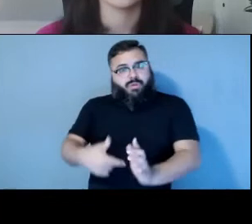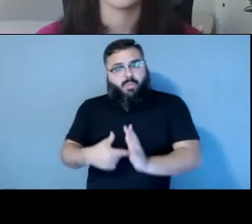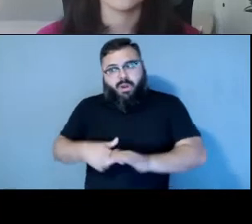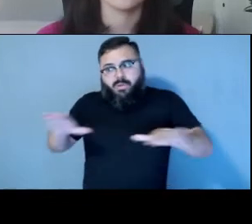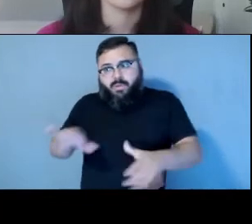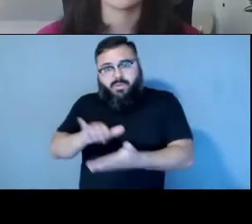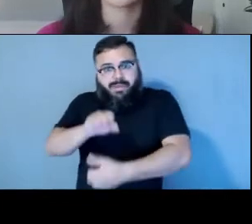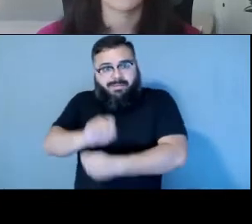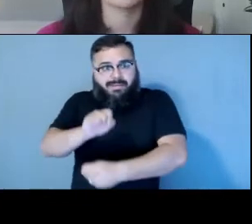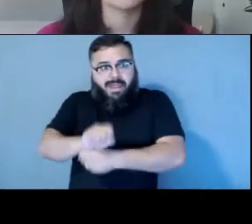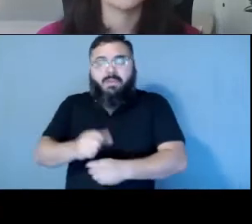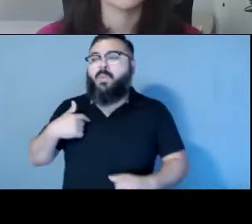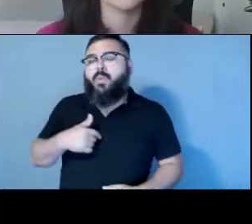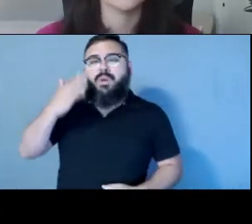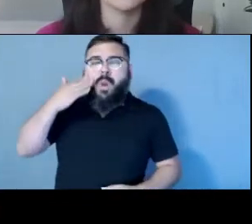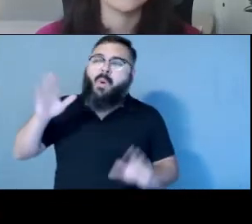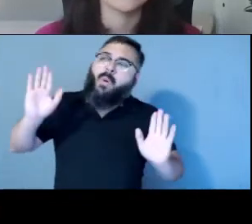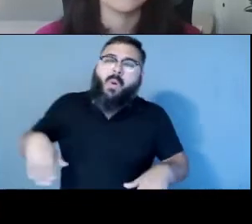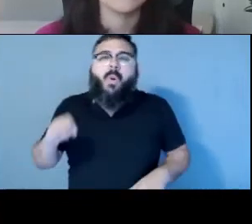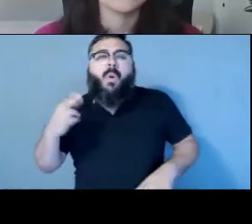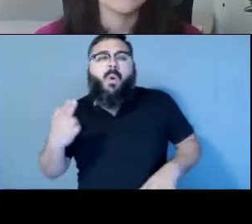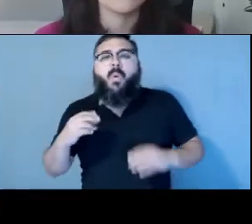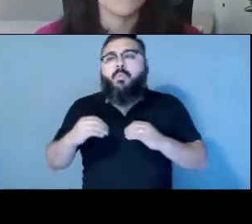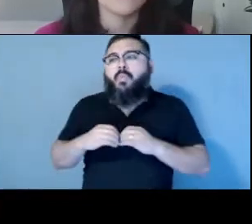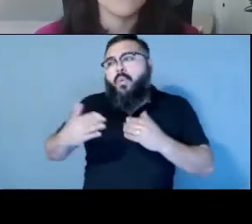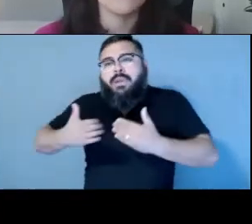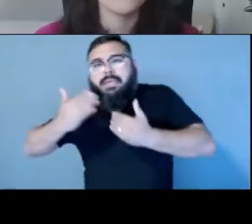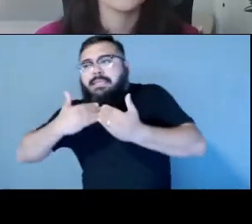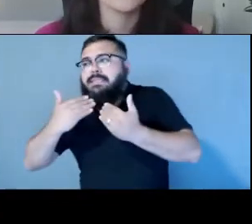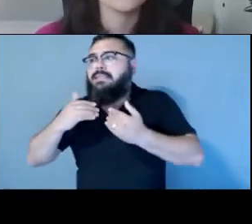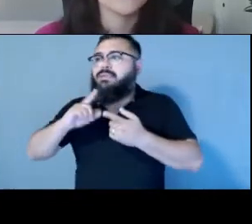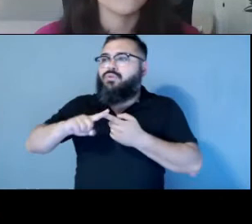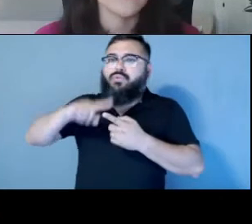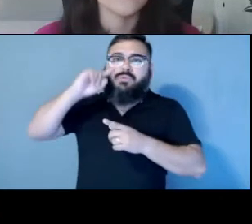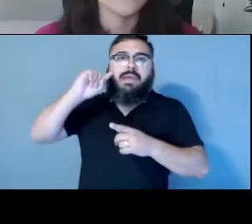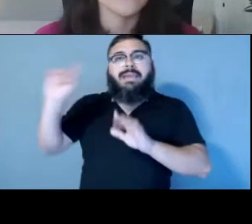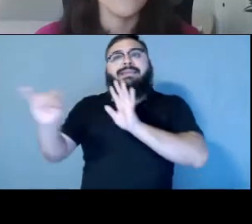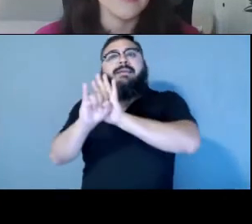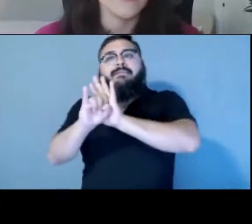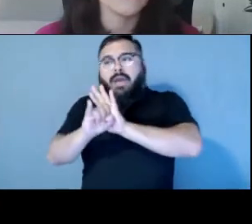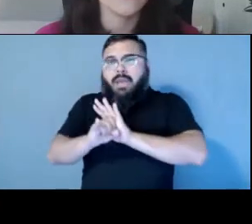then we know, well, then that's probably easier to identify and put that specific tasks on somebody else,